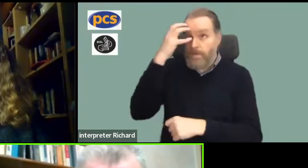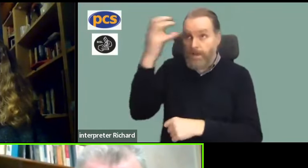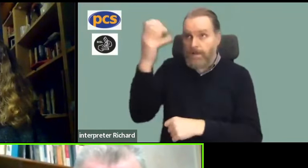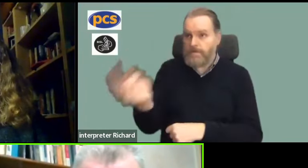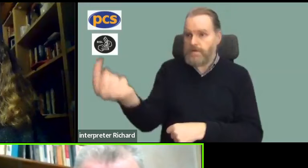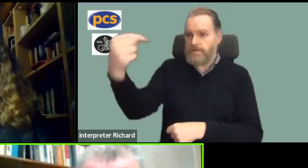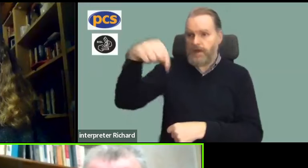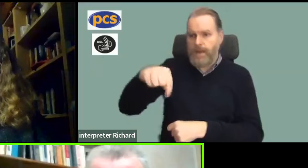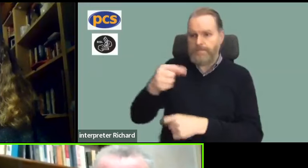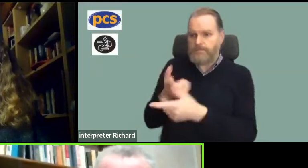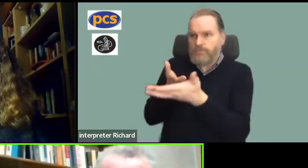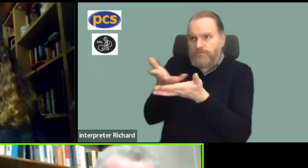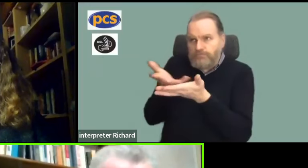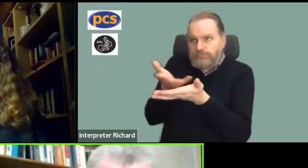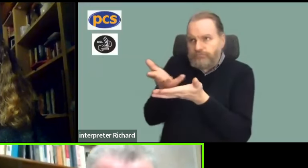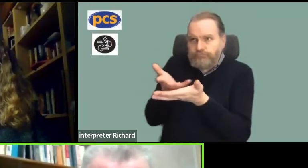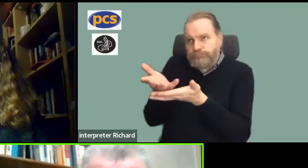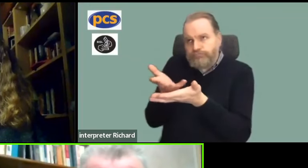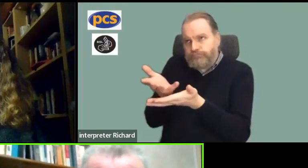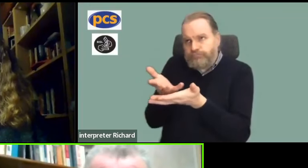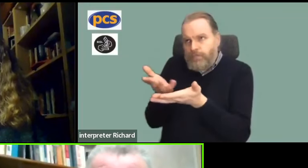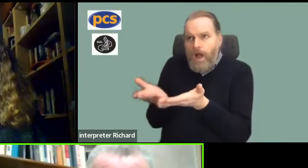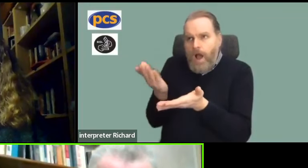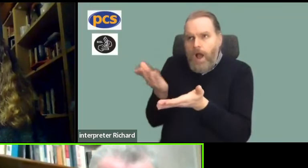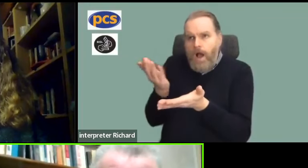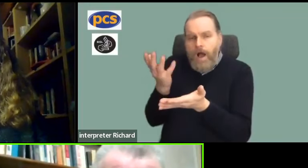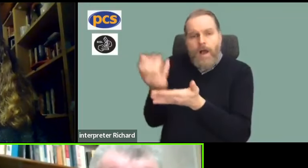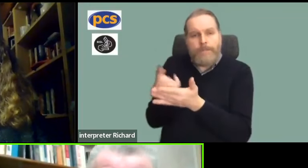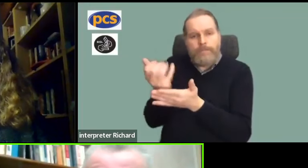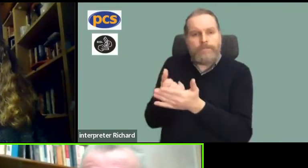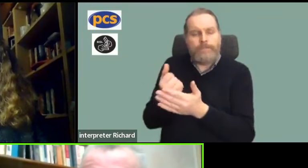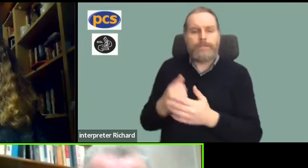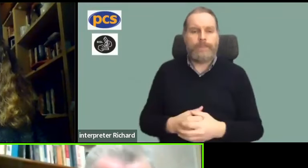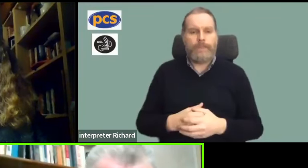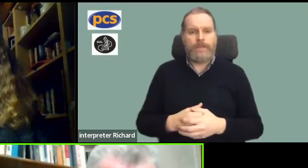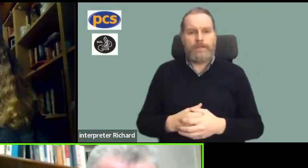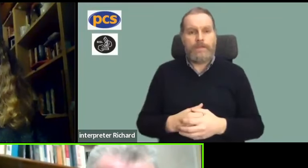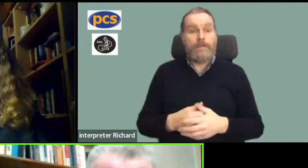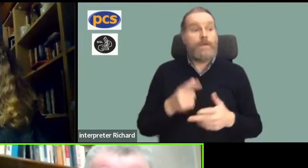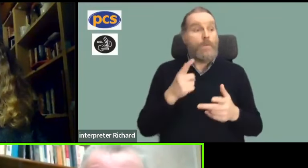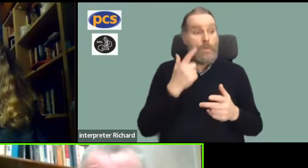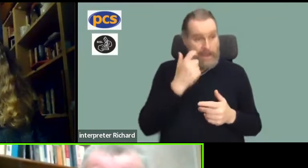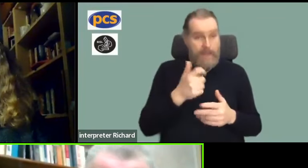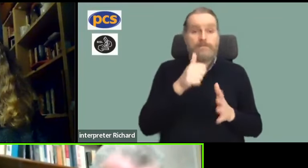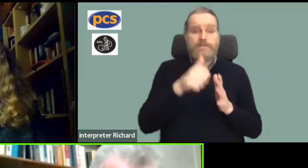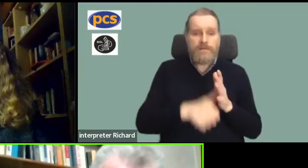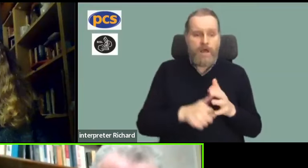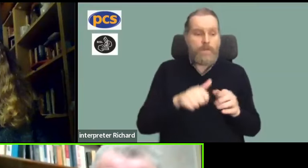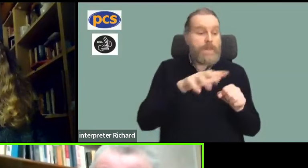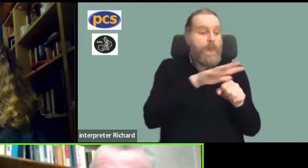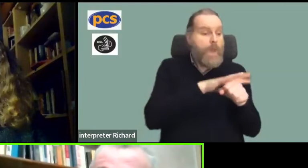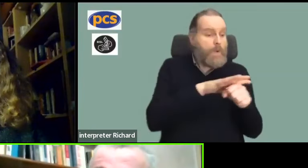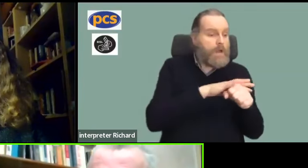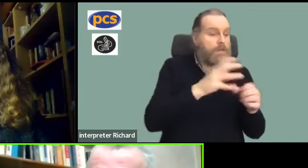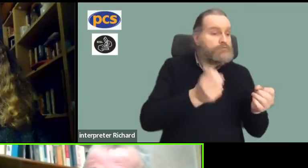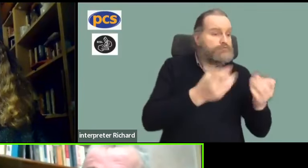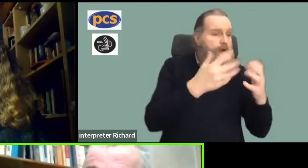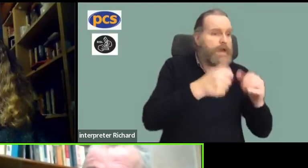negotiating table, and the table, and the only alternative to us to that us to that is to either bring out far more people out on out far more people out on strike , and if that's